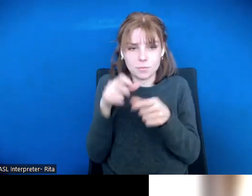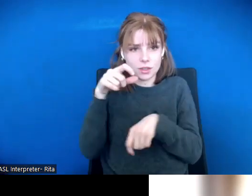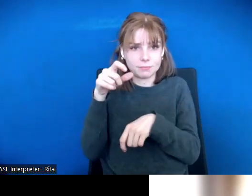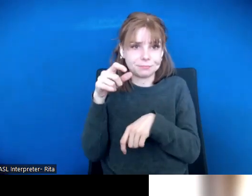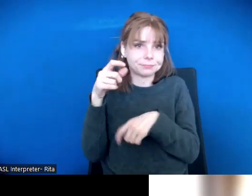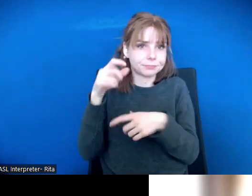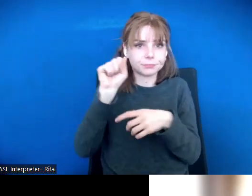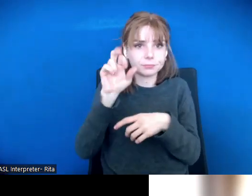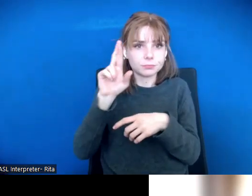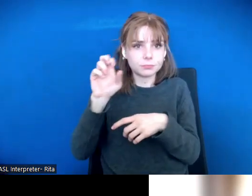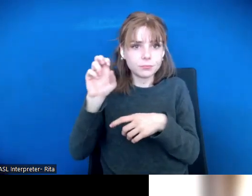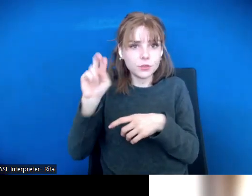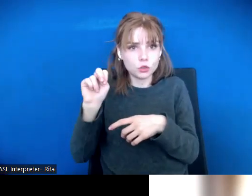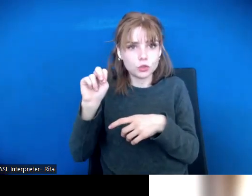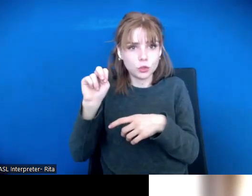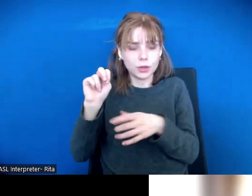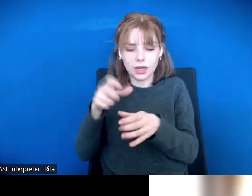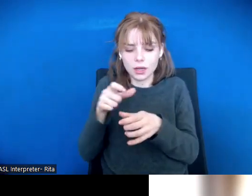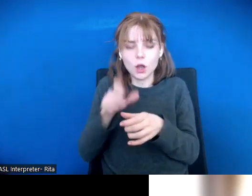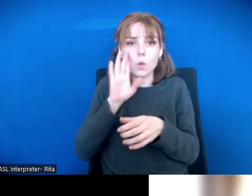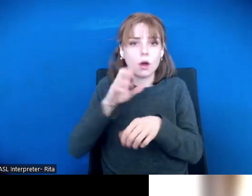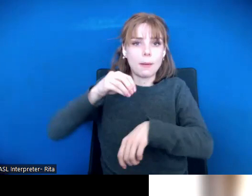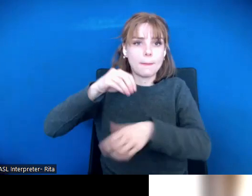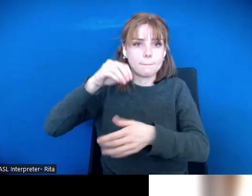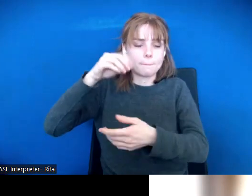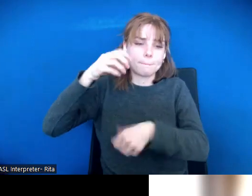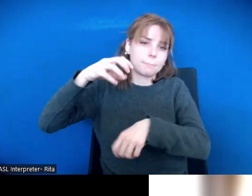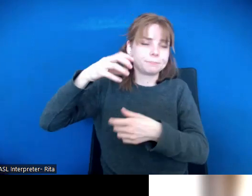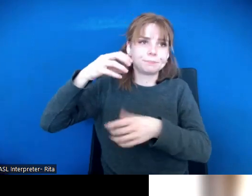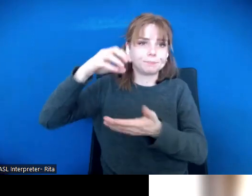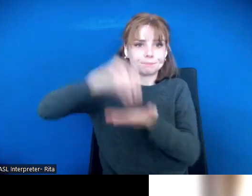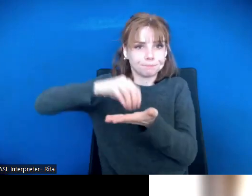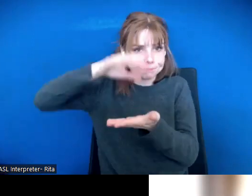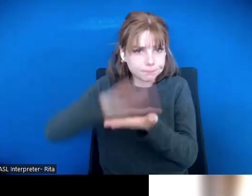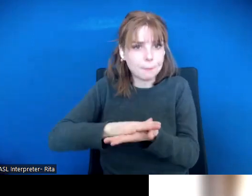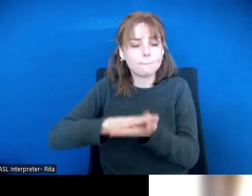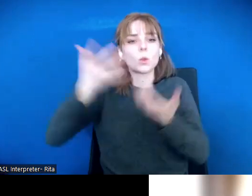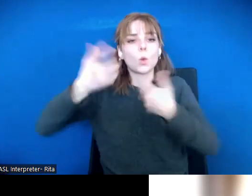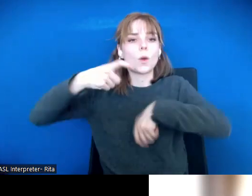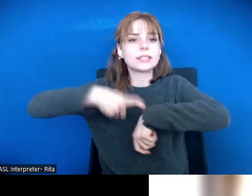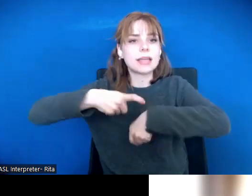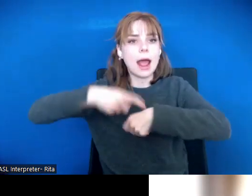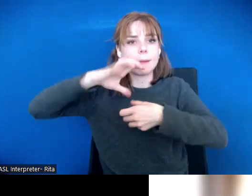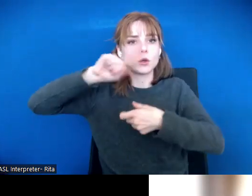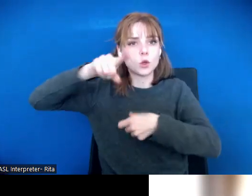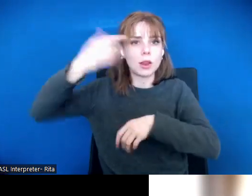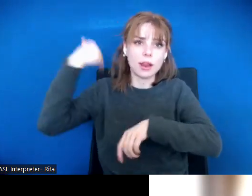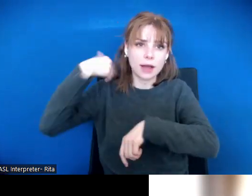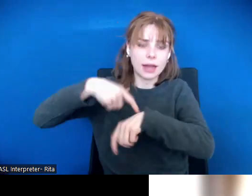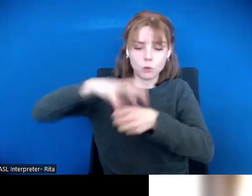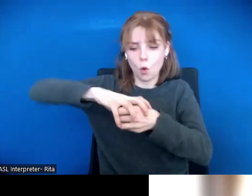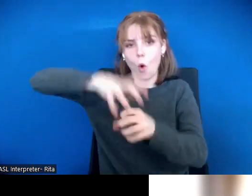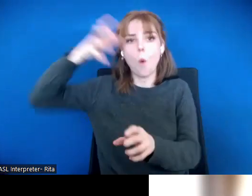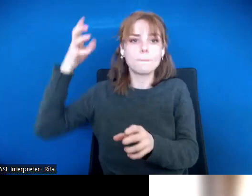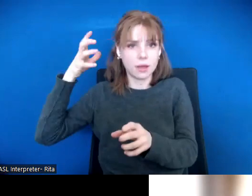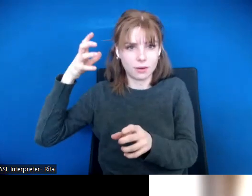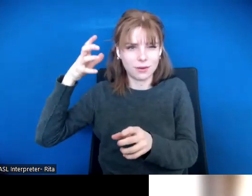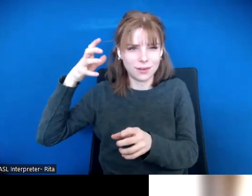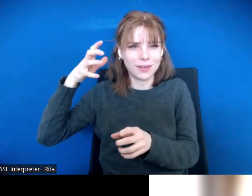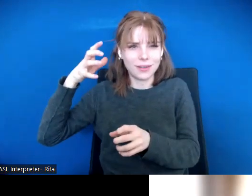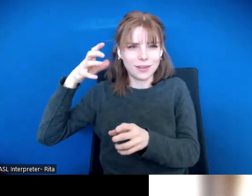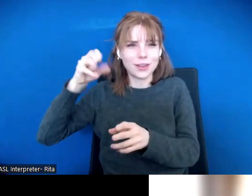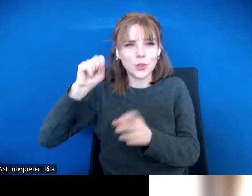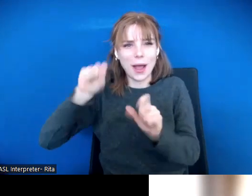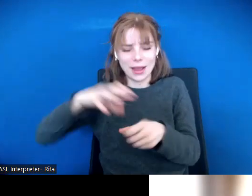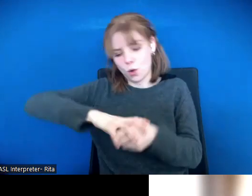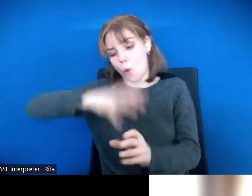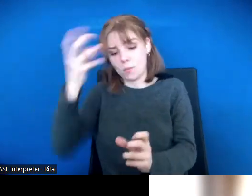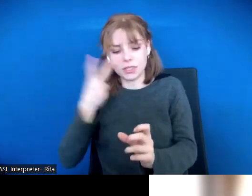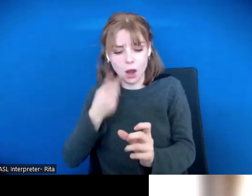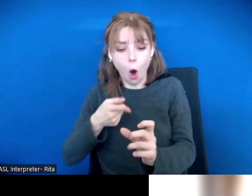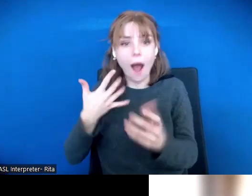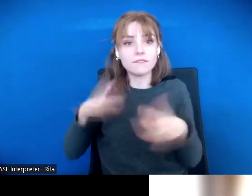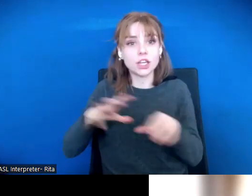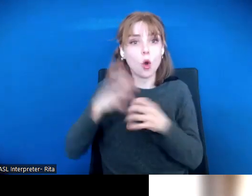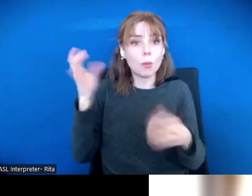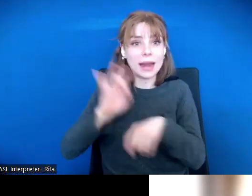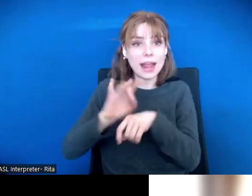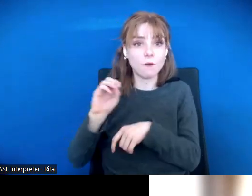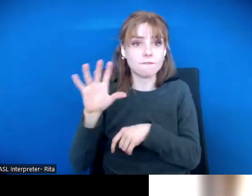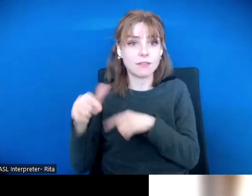And then there's a small beep. I don't expect you to see this.